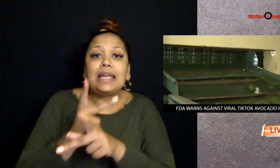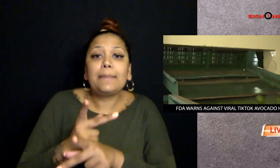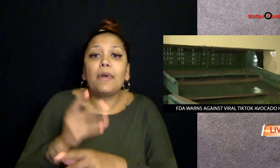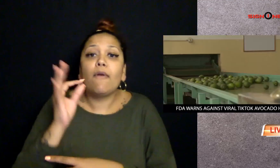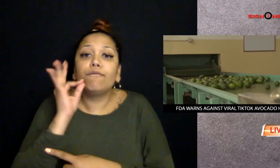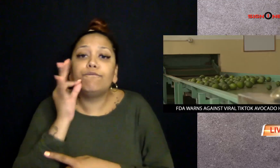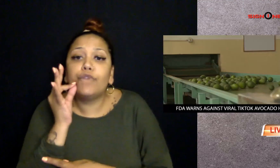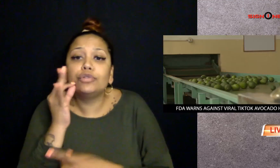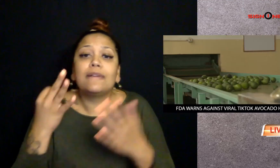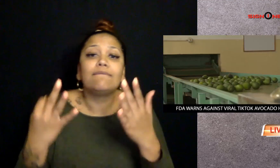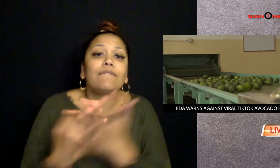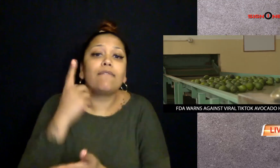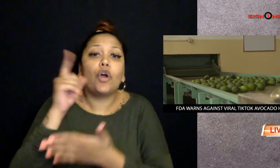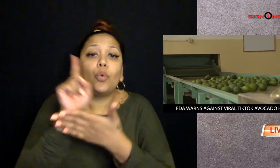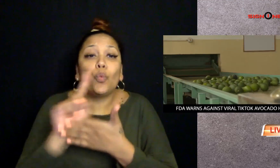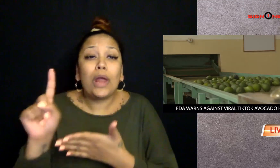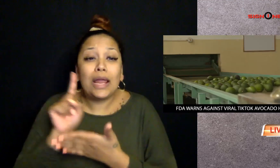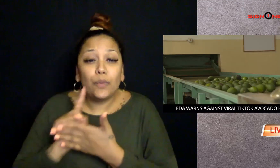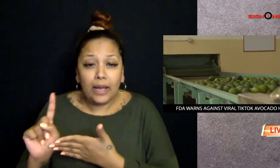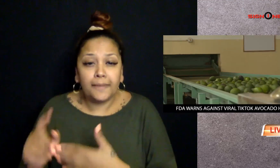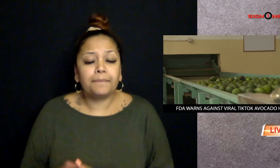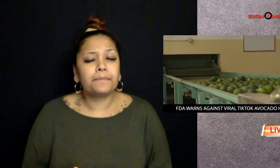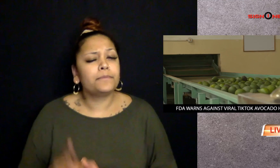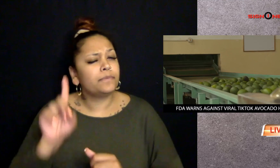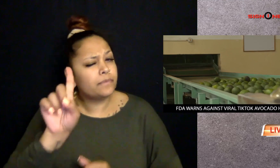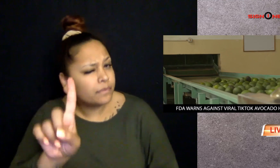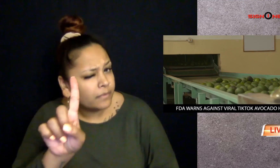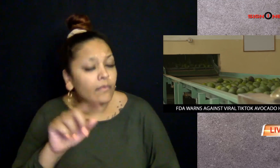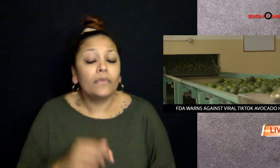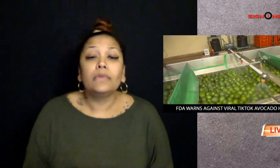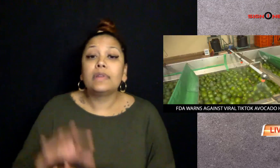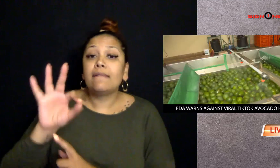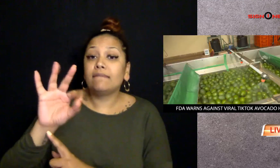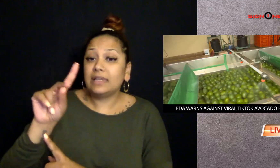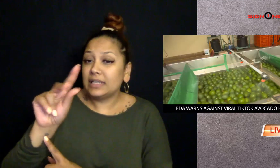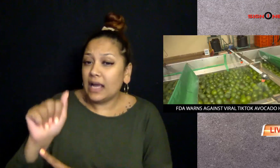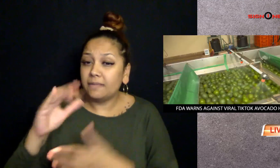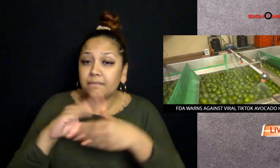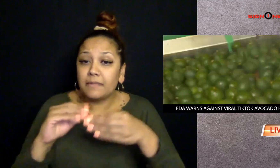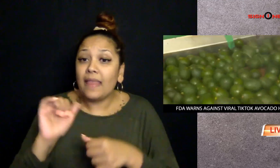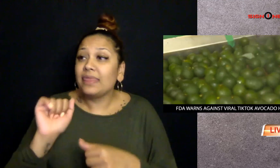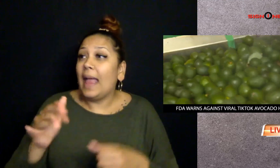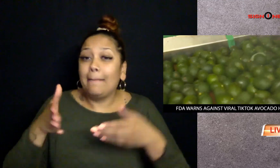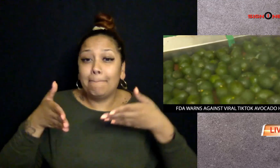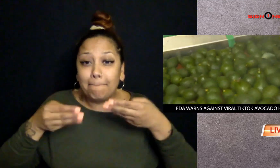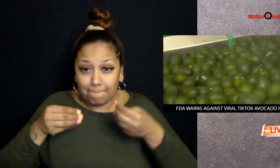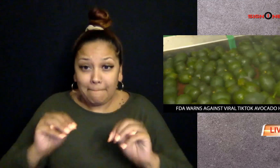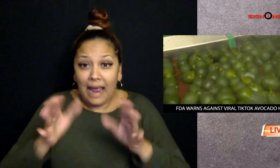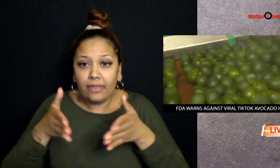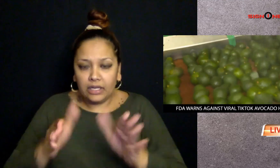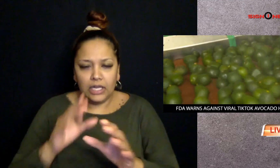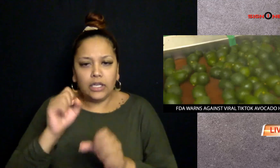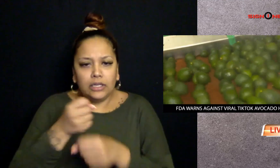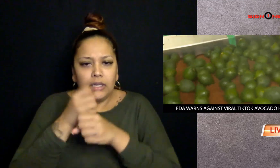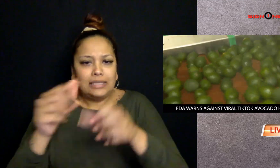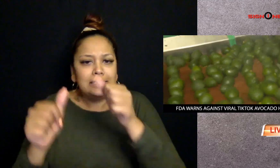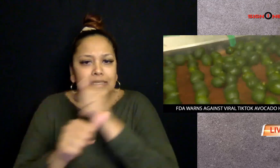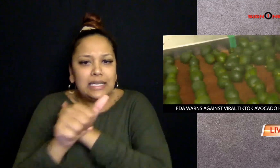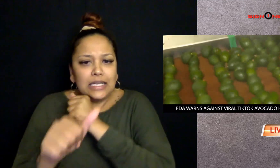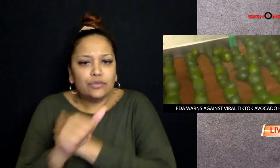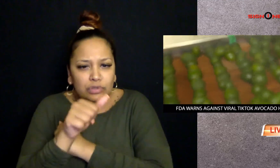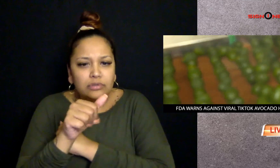in a bottle of water in the refrigerator can keep the fruit fresh for weeks however the